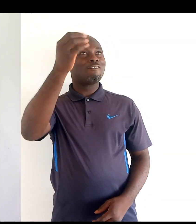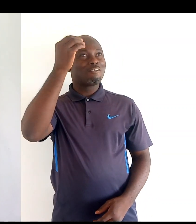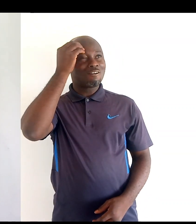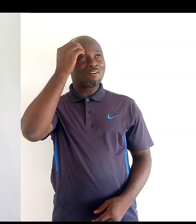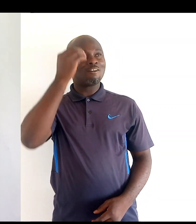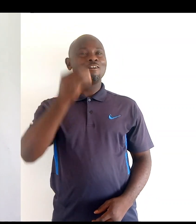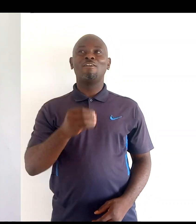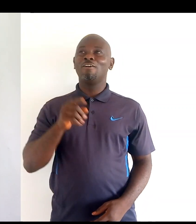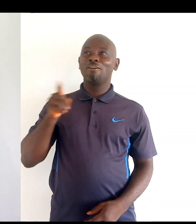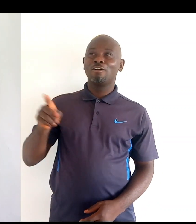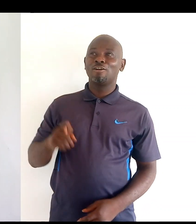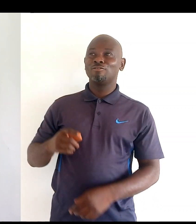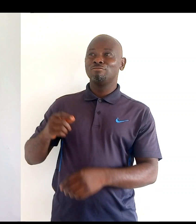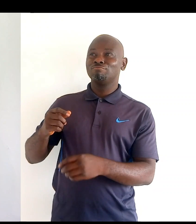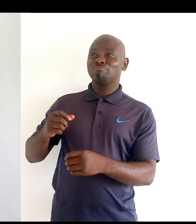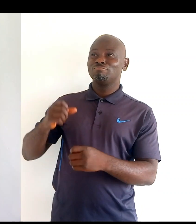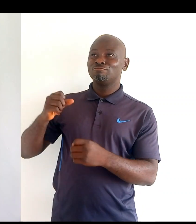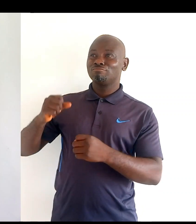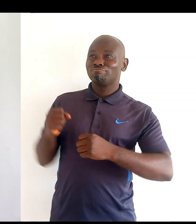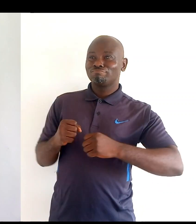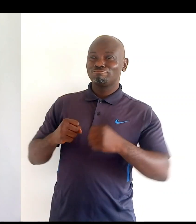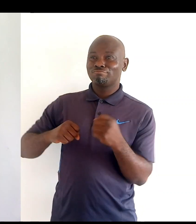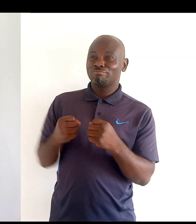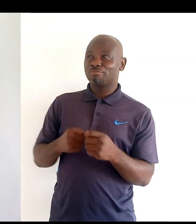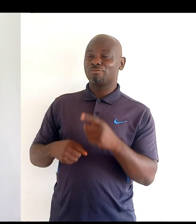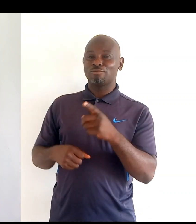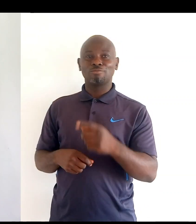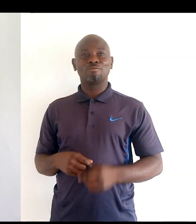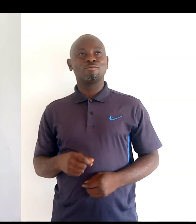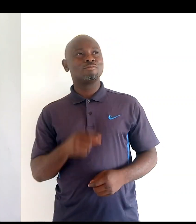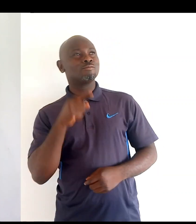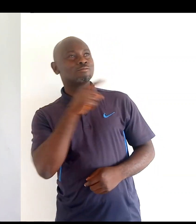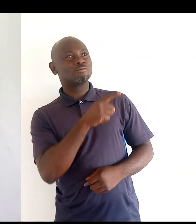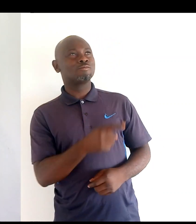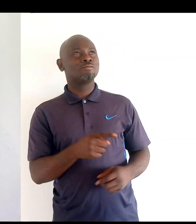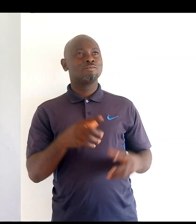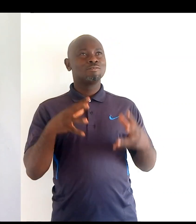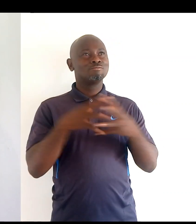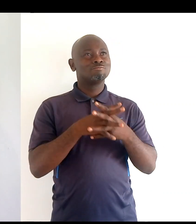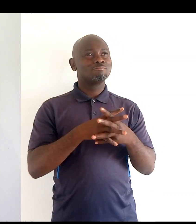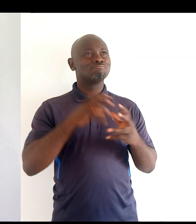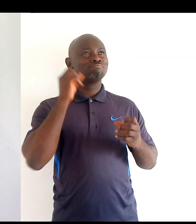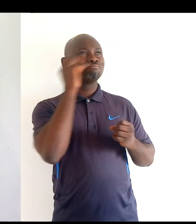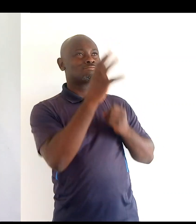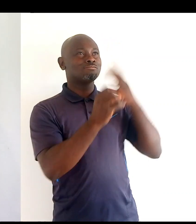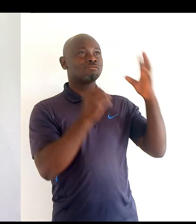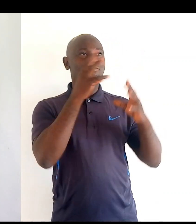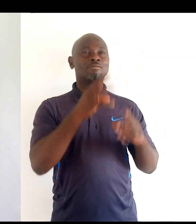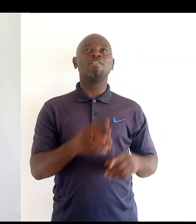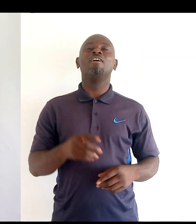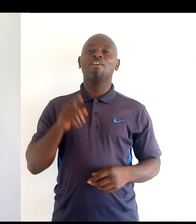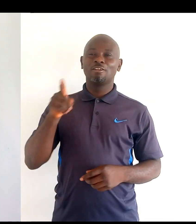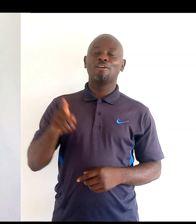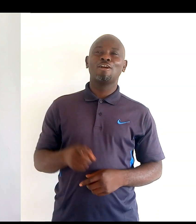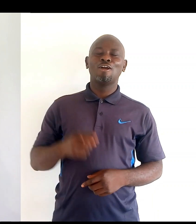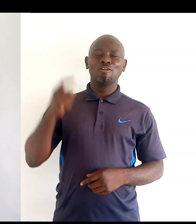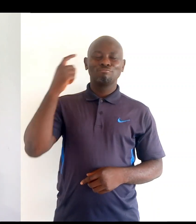two or more sign language actually bridges the gap between the Deaf world in a community and the Deaf